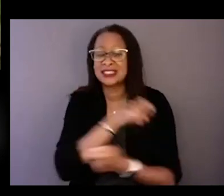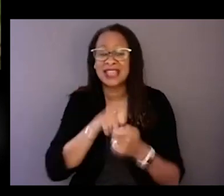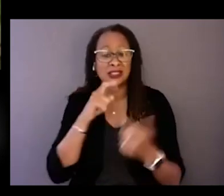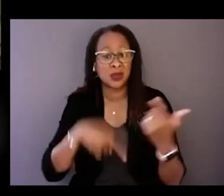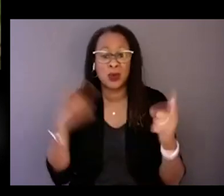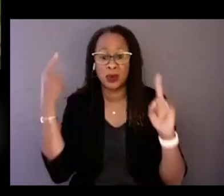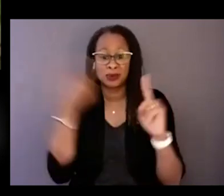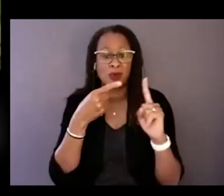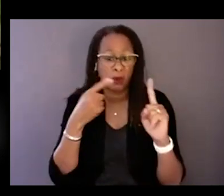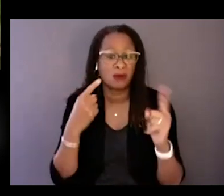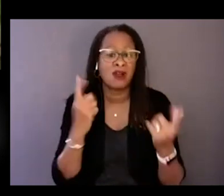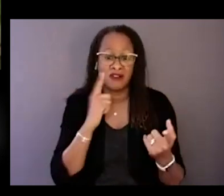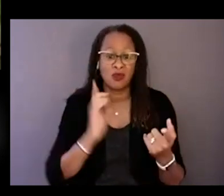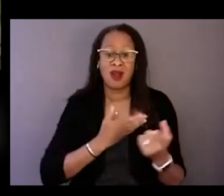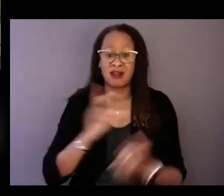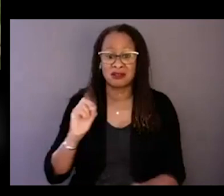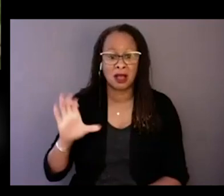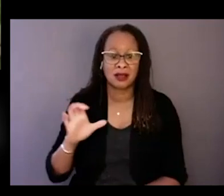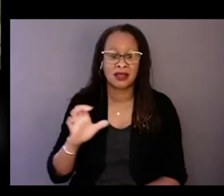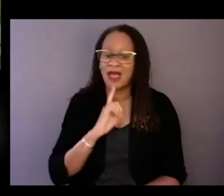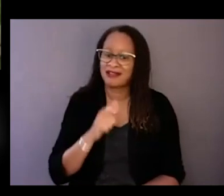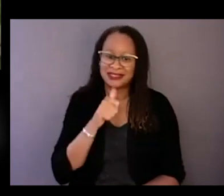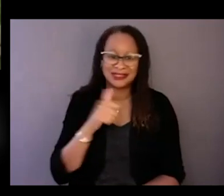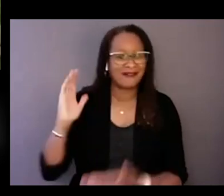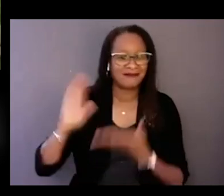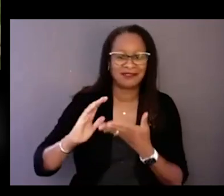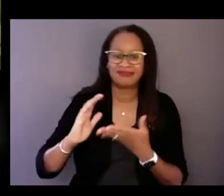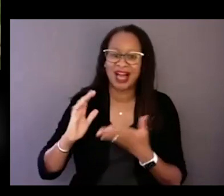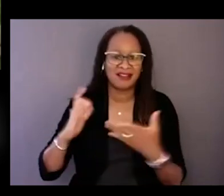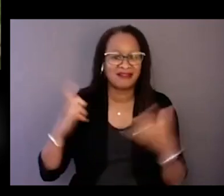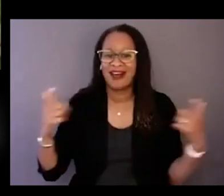And I really had little faith that people would get that